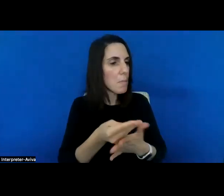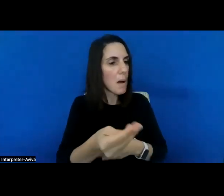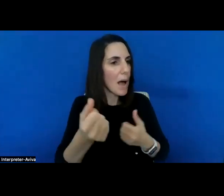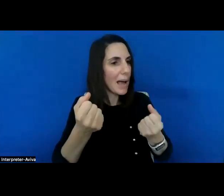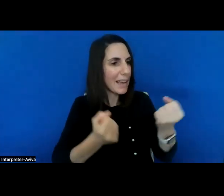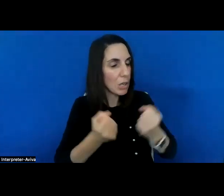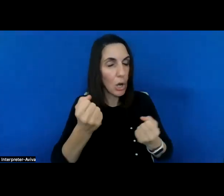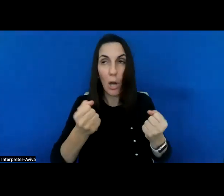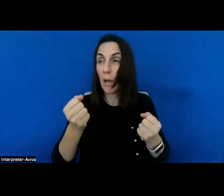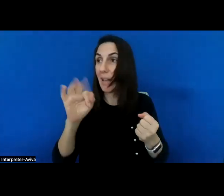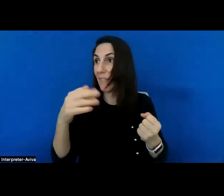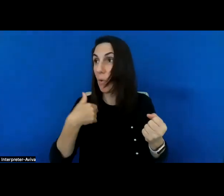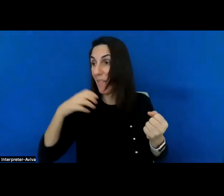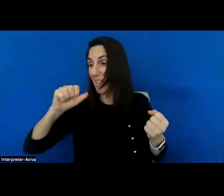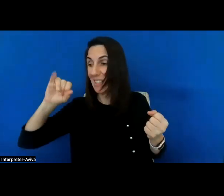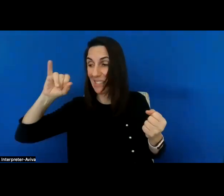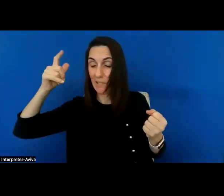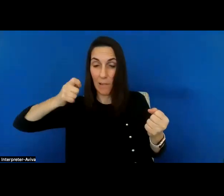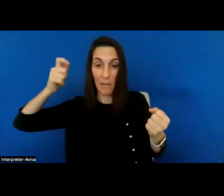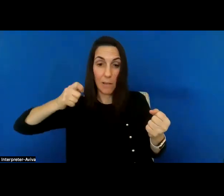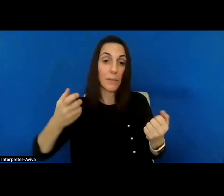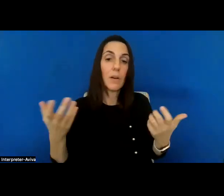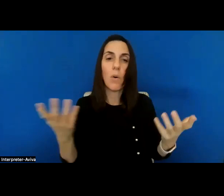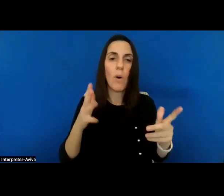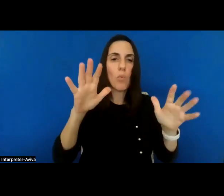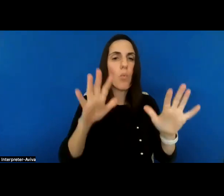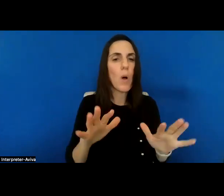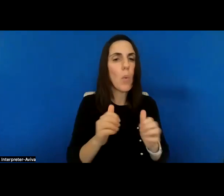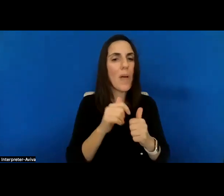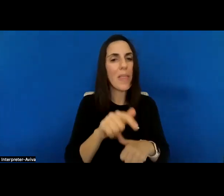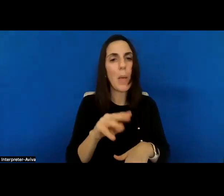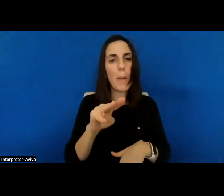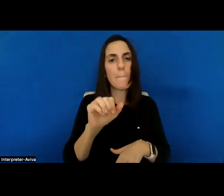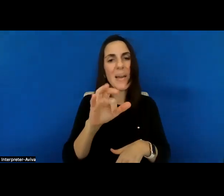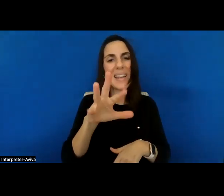Spencer alluded to, you know the great thing about Medicaid is they do allow individuals